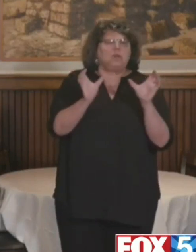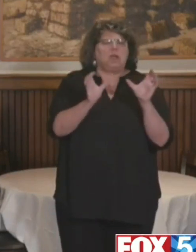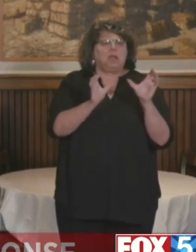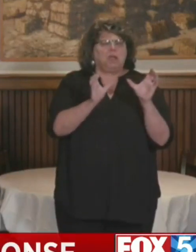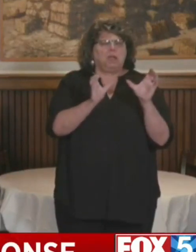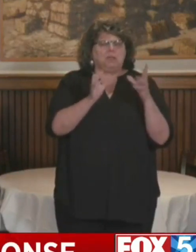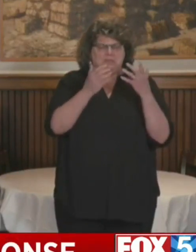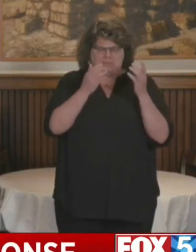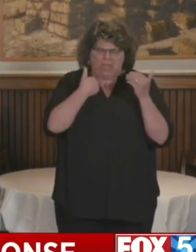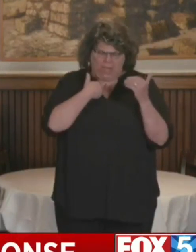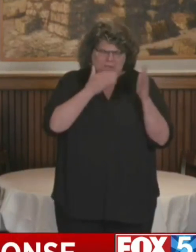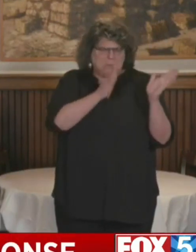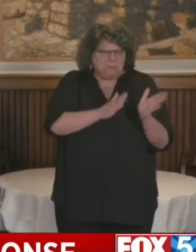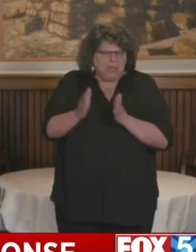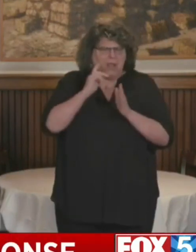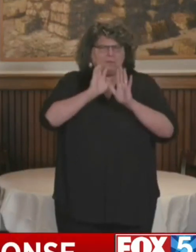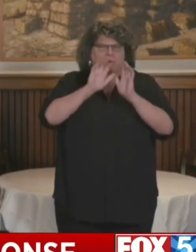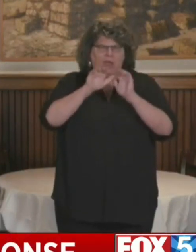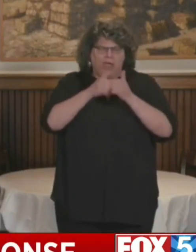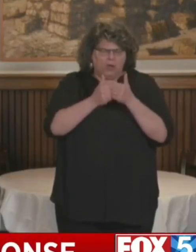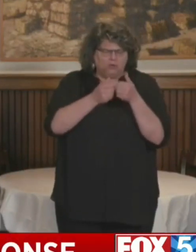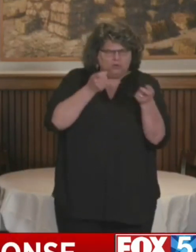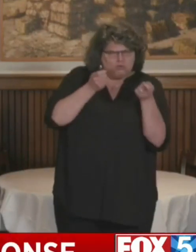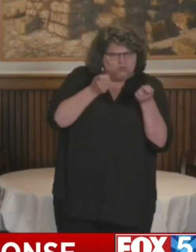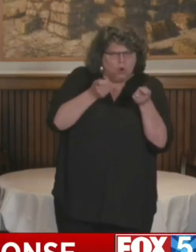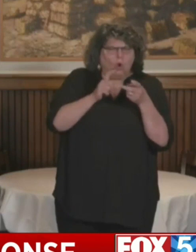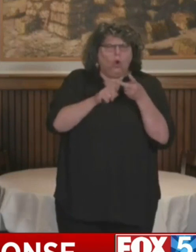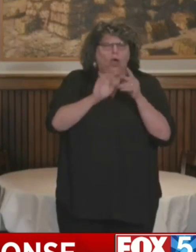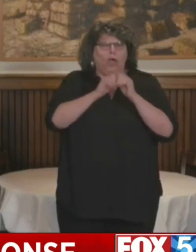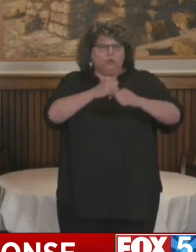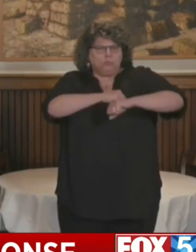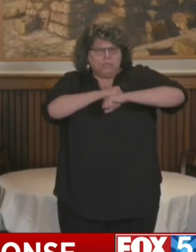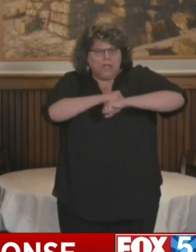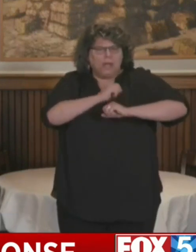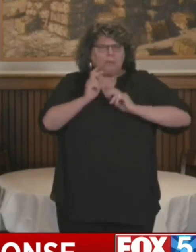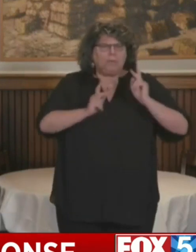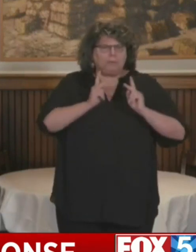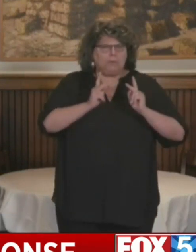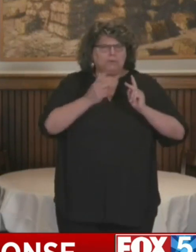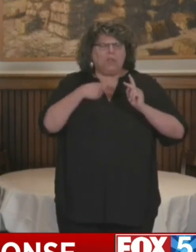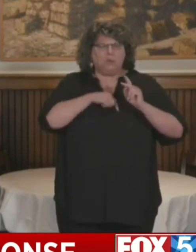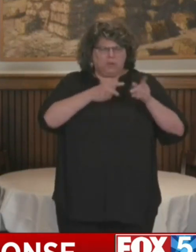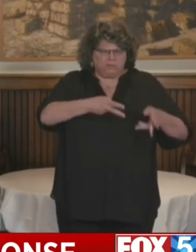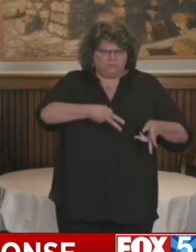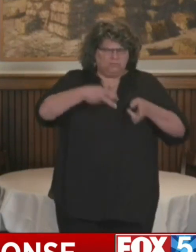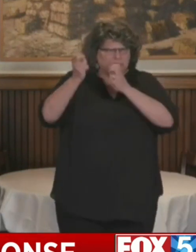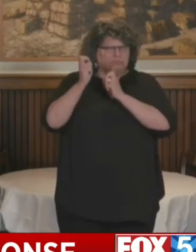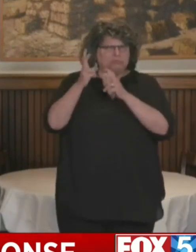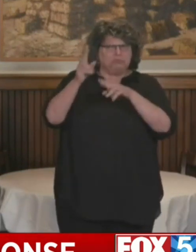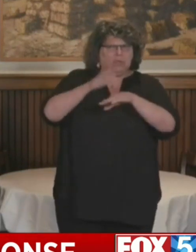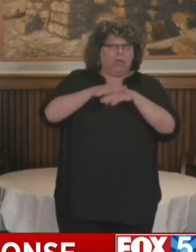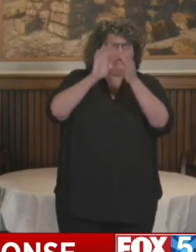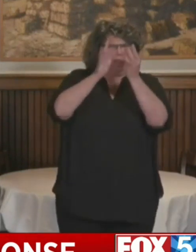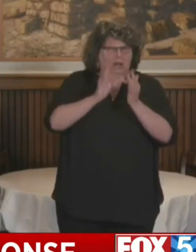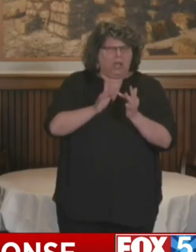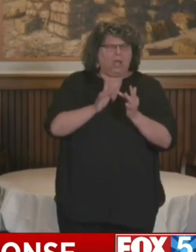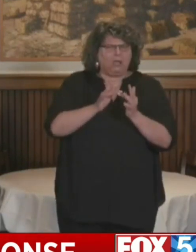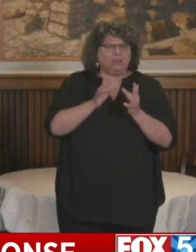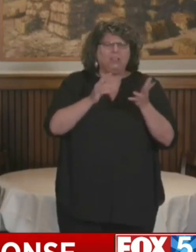THE STATE OF CALIFORNIA. THAT HAVE SELF A TESTED WITH CONTAINMENT PLANS WITH